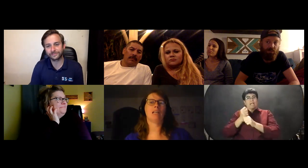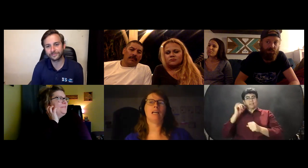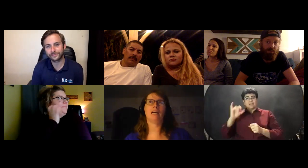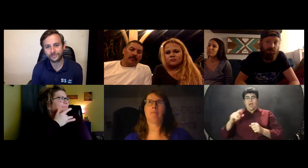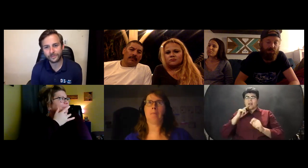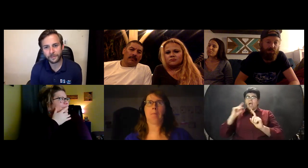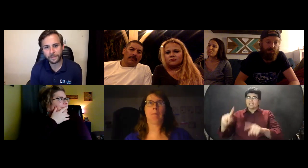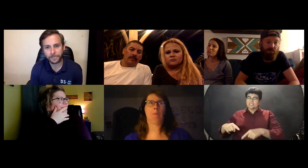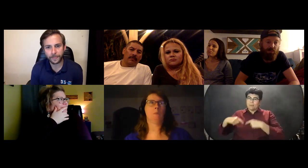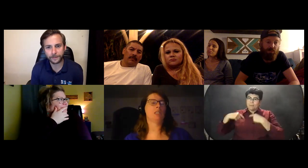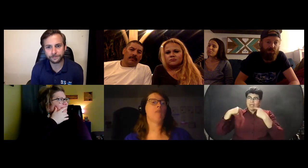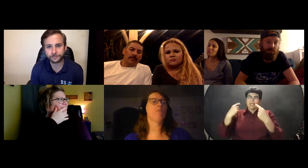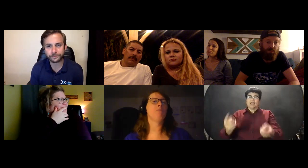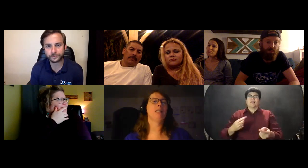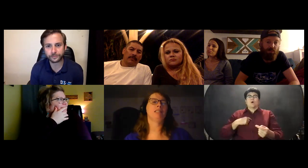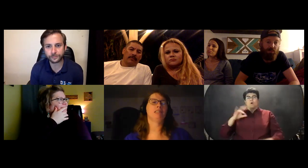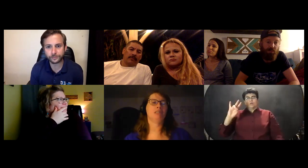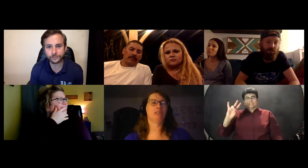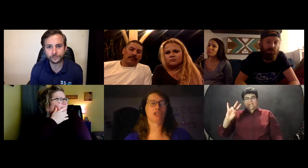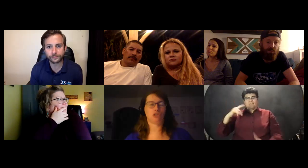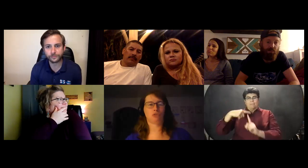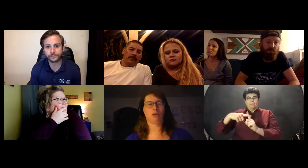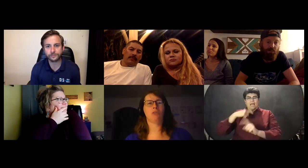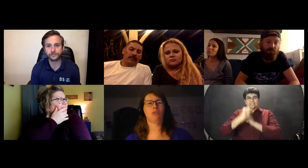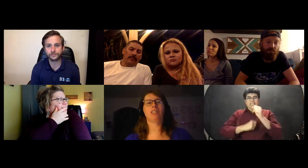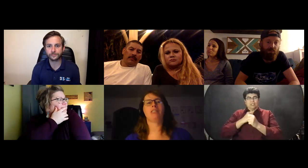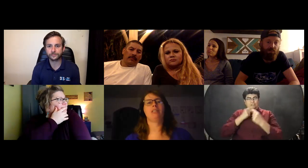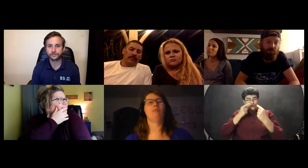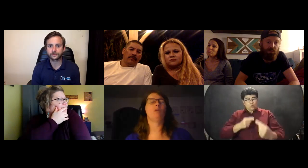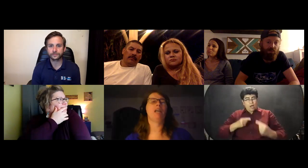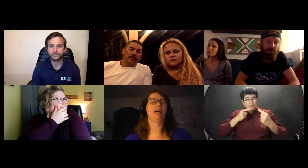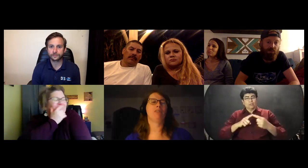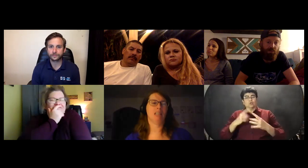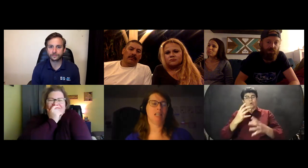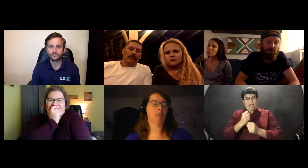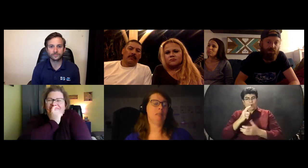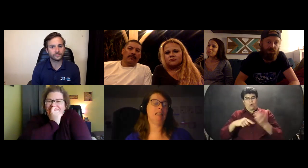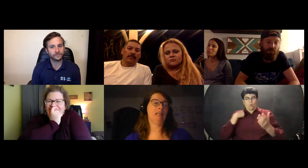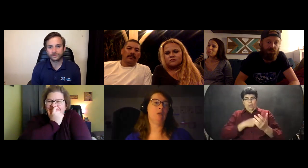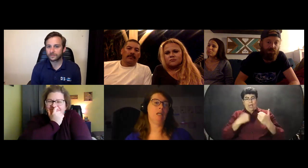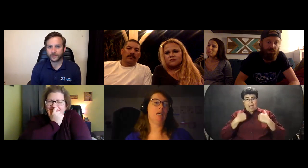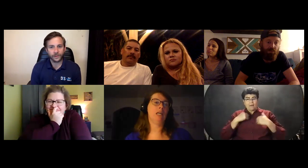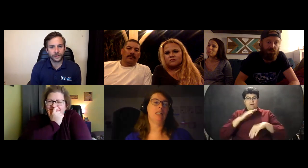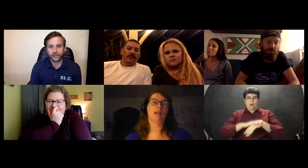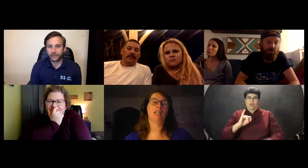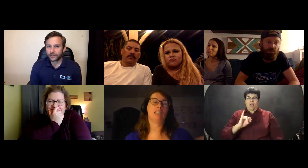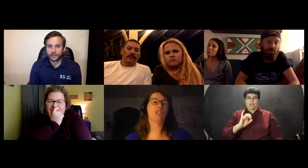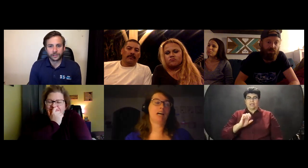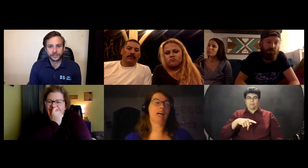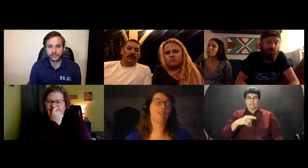a seven plus year struggle just to get what we have on the iep now